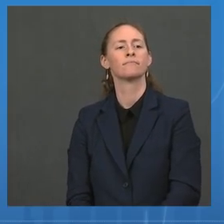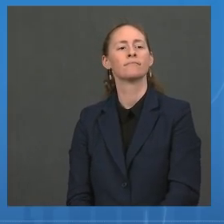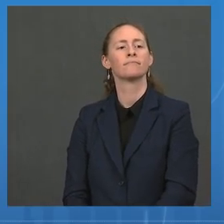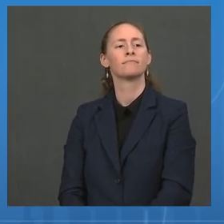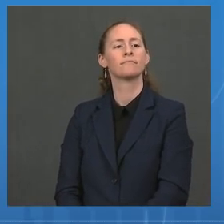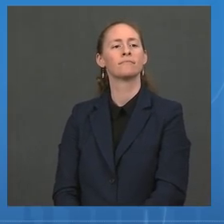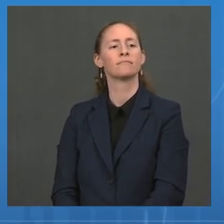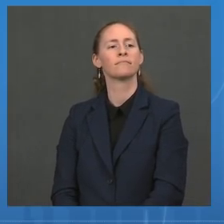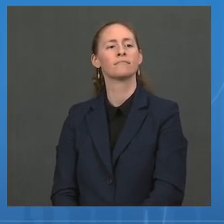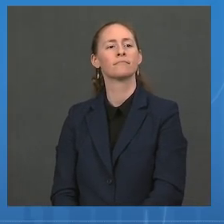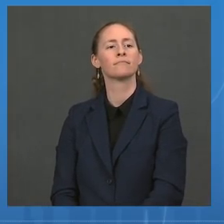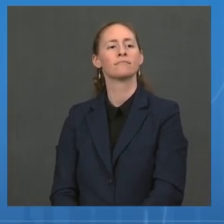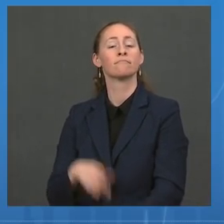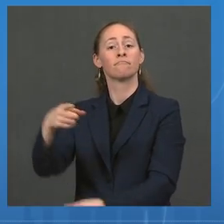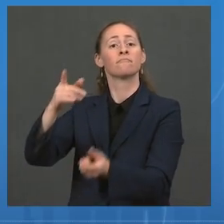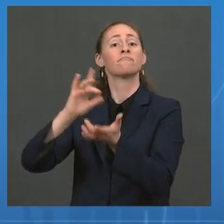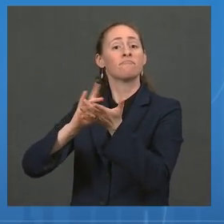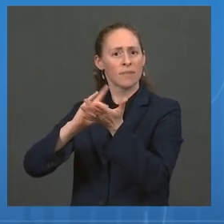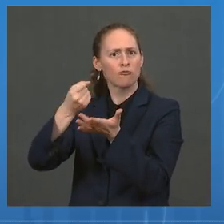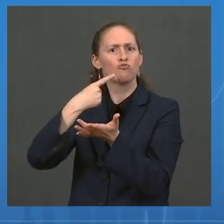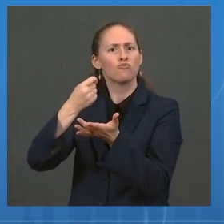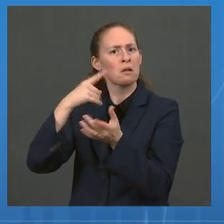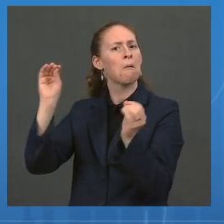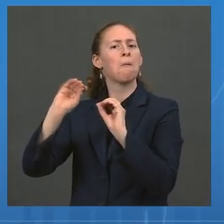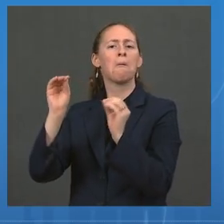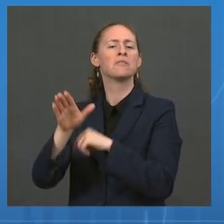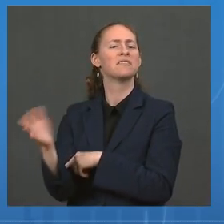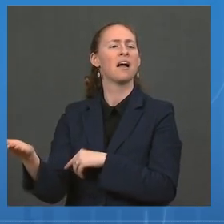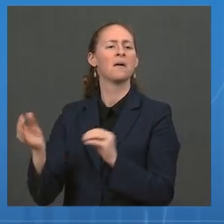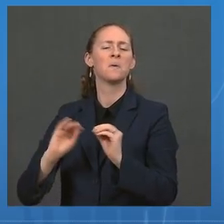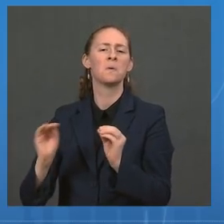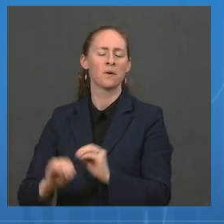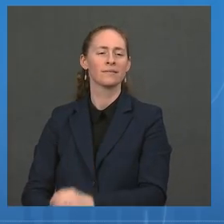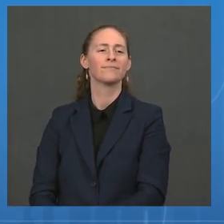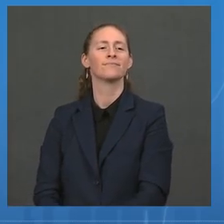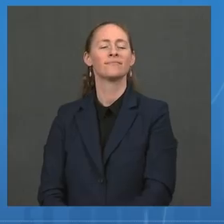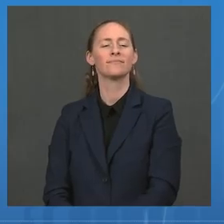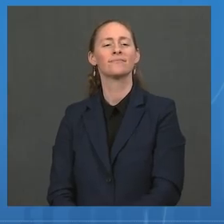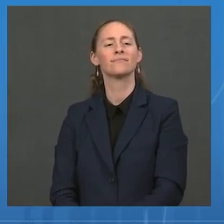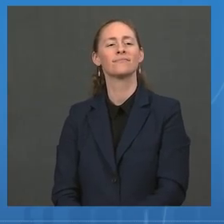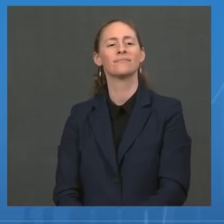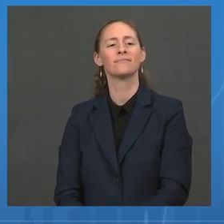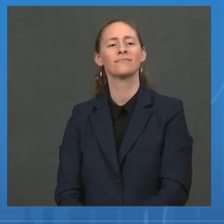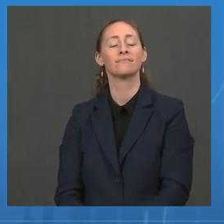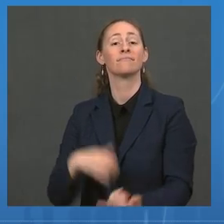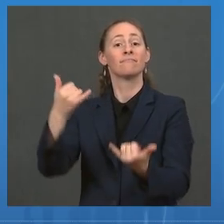So now the Biden administration has announced the U.S. government procurement of this investigational